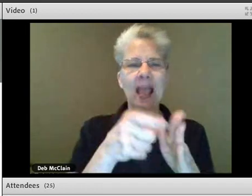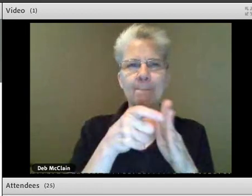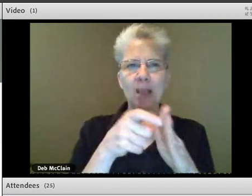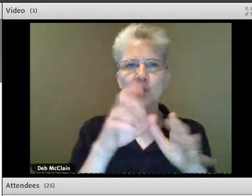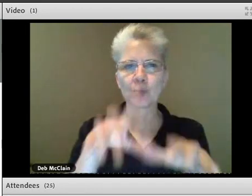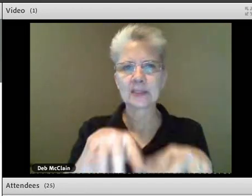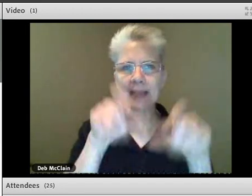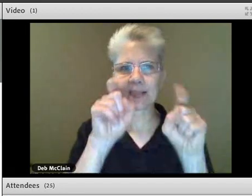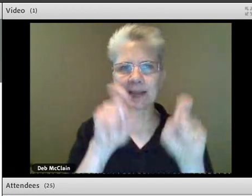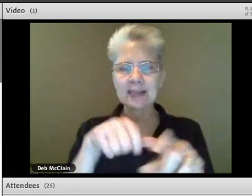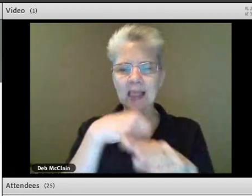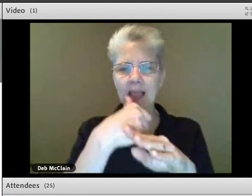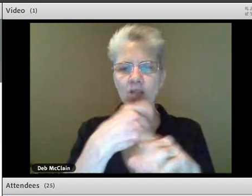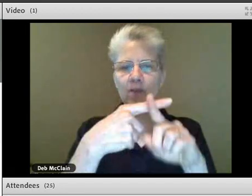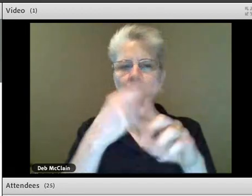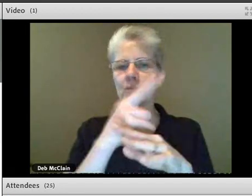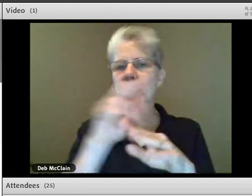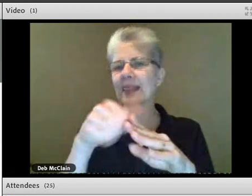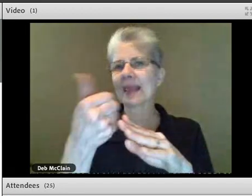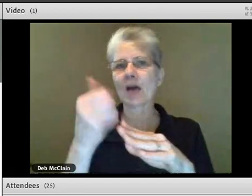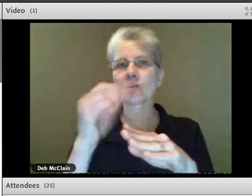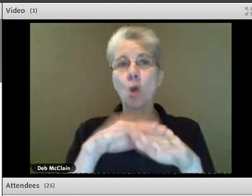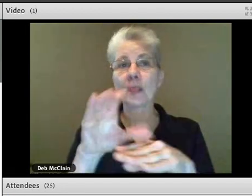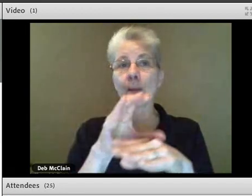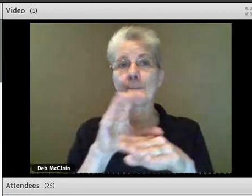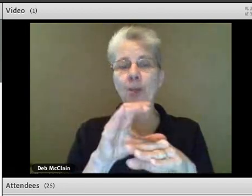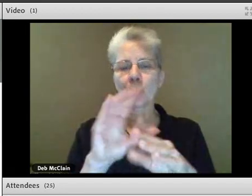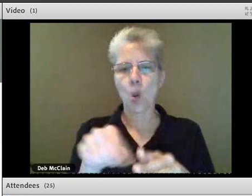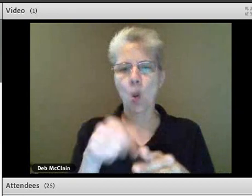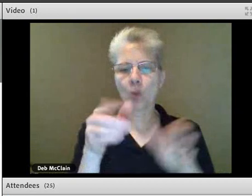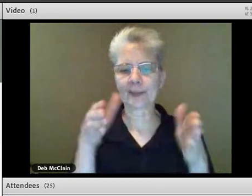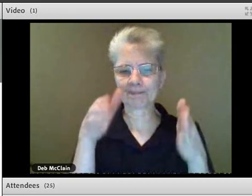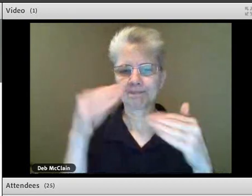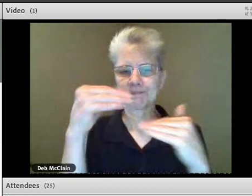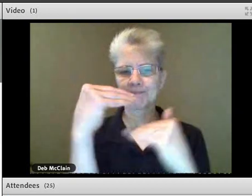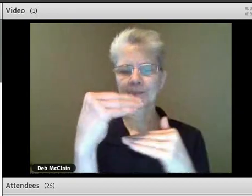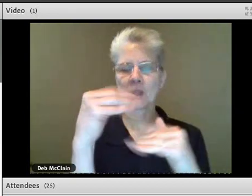that locks you from using anything else on your computer and only provides you access to what the browser